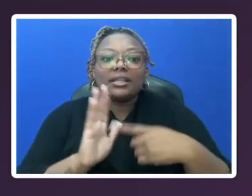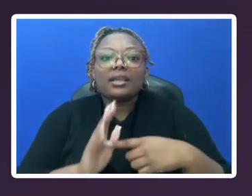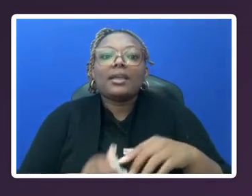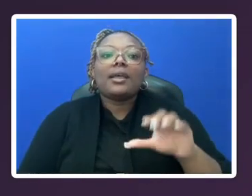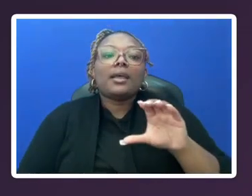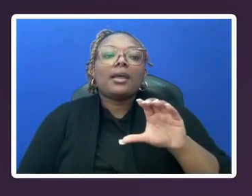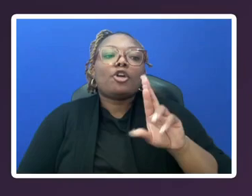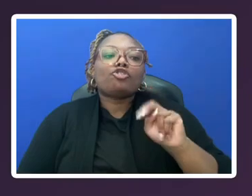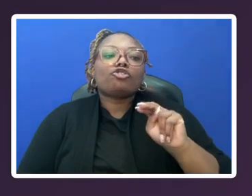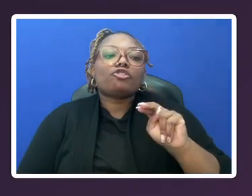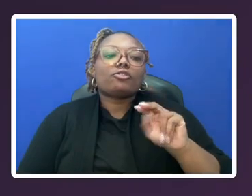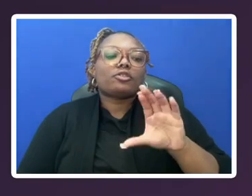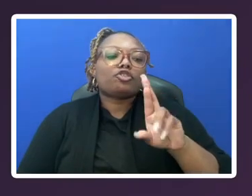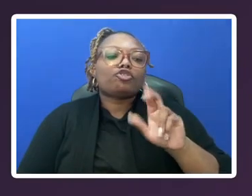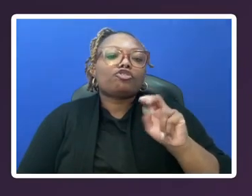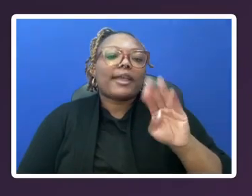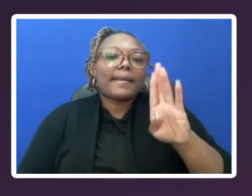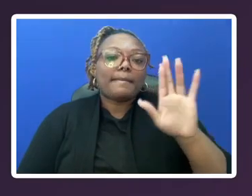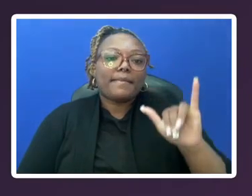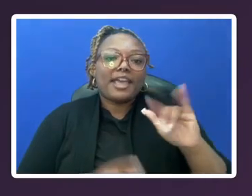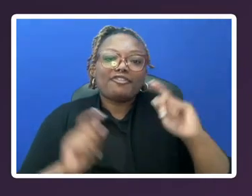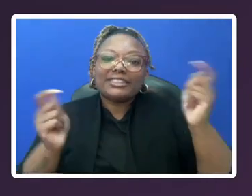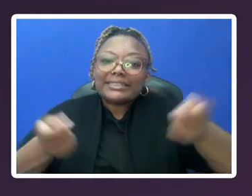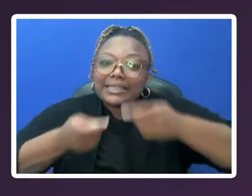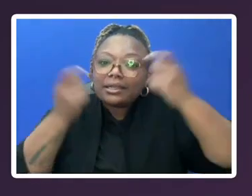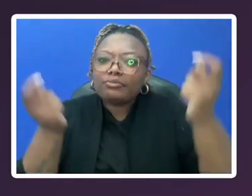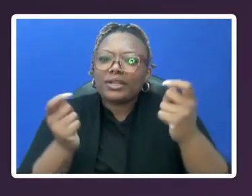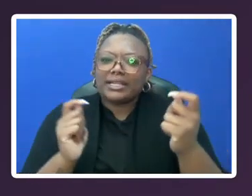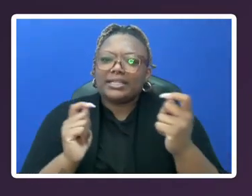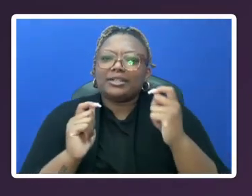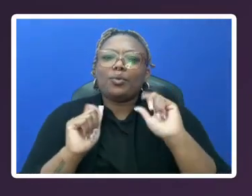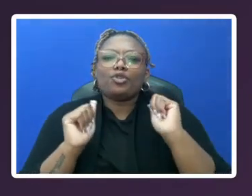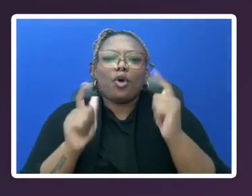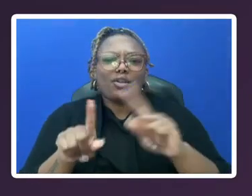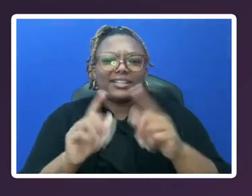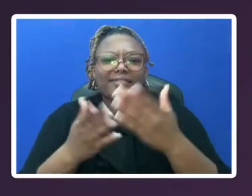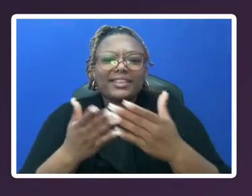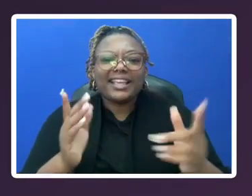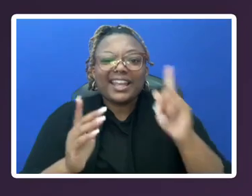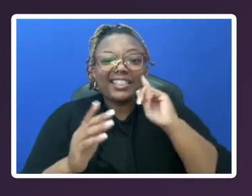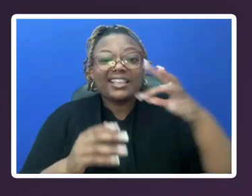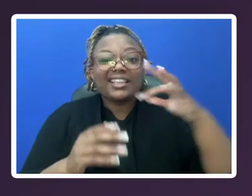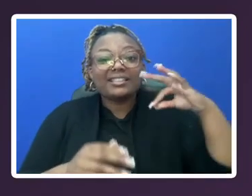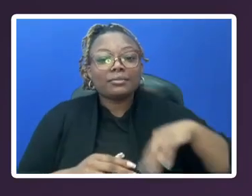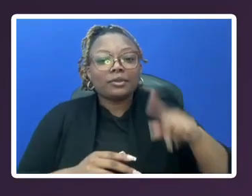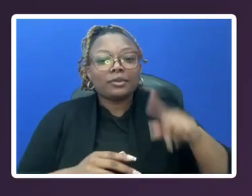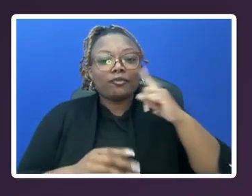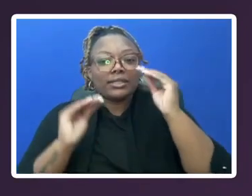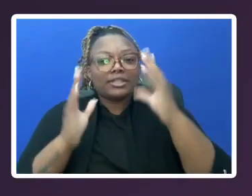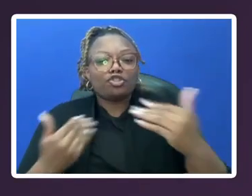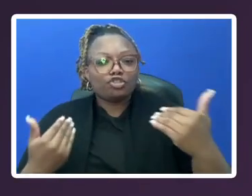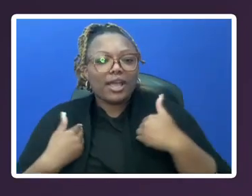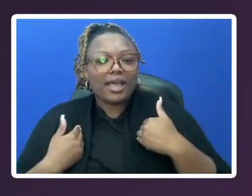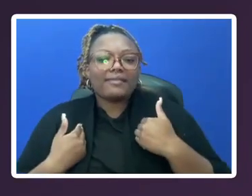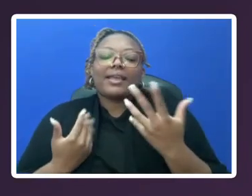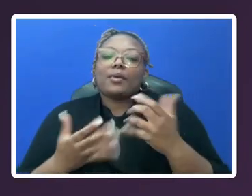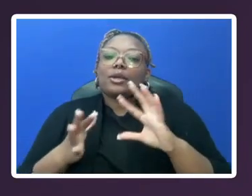And, you know, I think it's really helpful too, for teachers to have -- and I wanted to mention this. In our lessons, often we